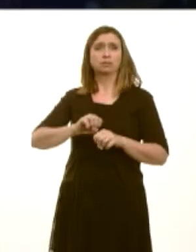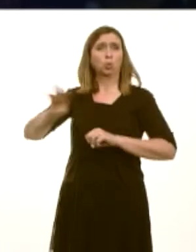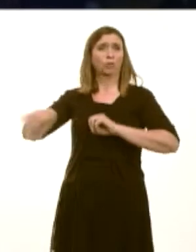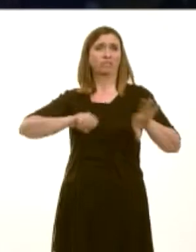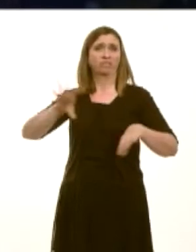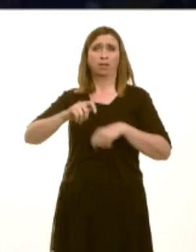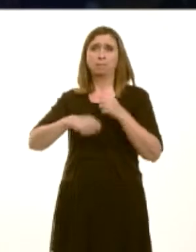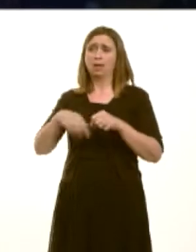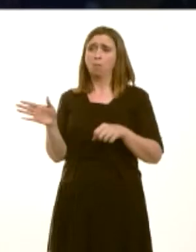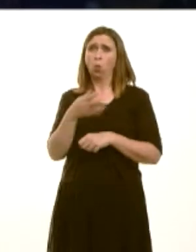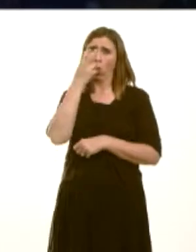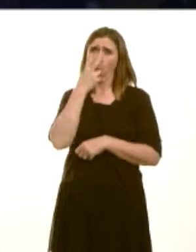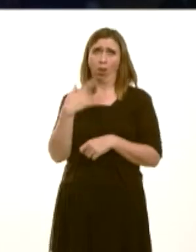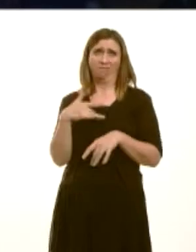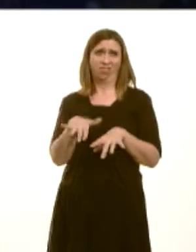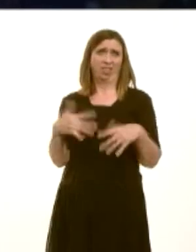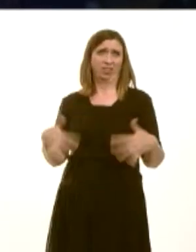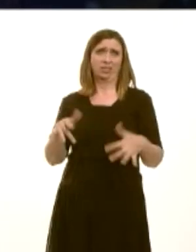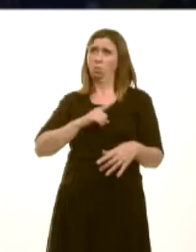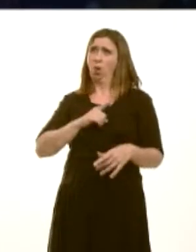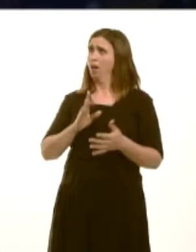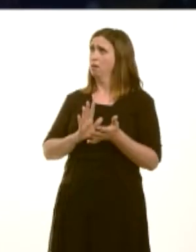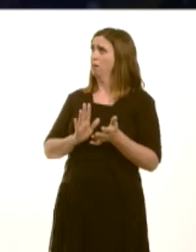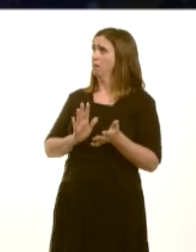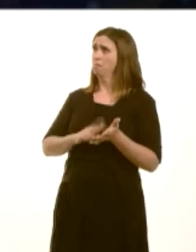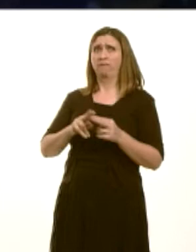villages in the future. What are you doing, therefore, to work with local authorities